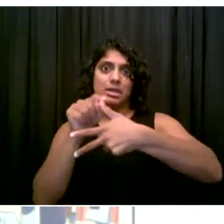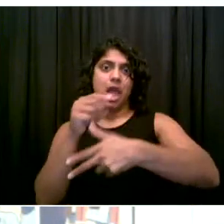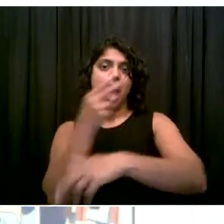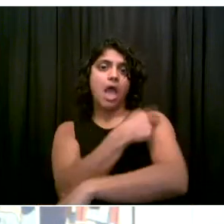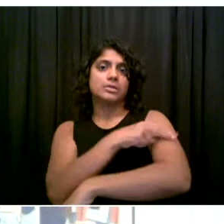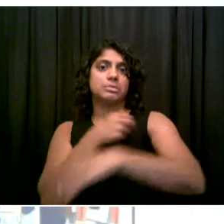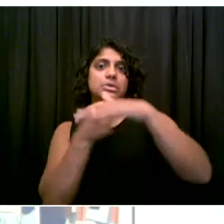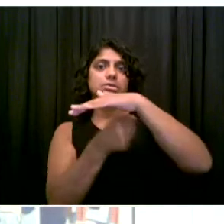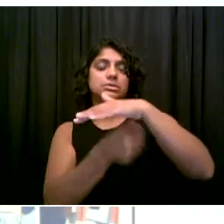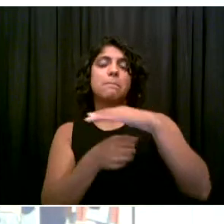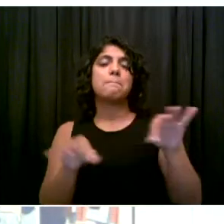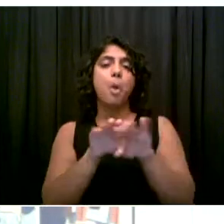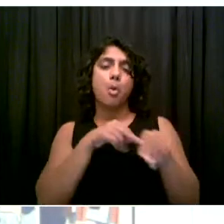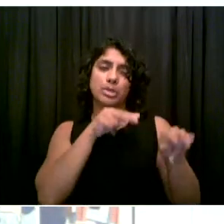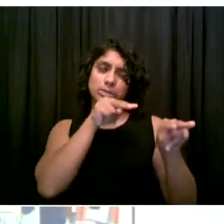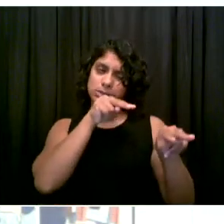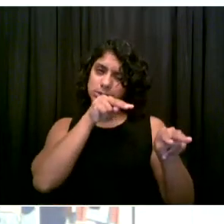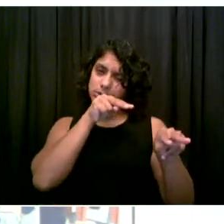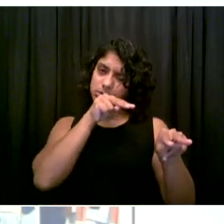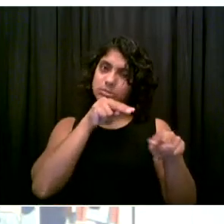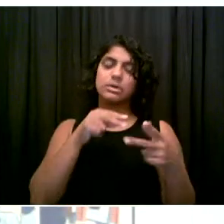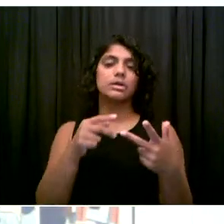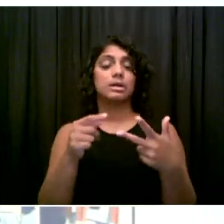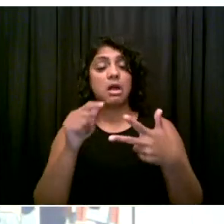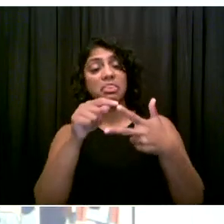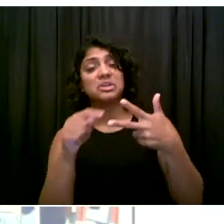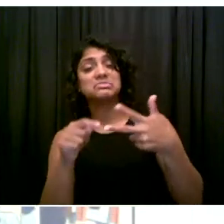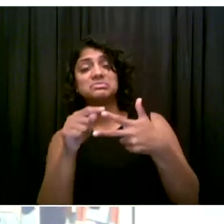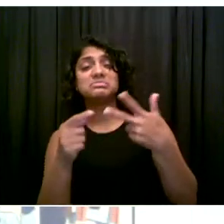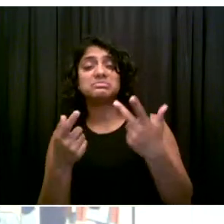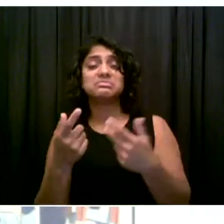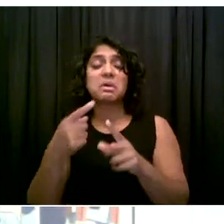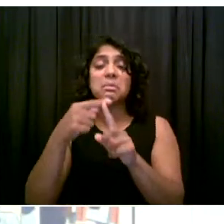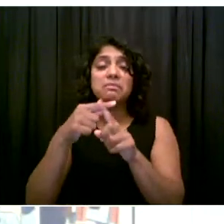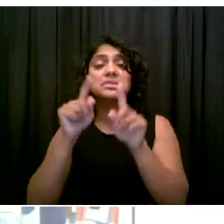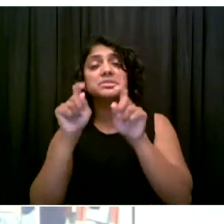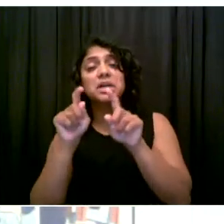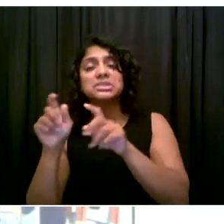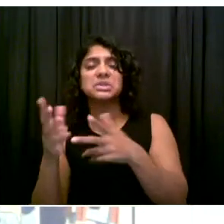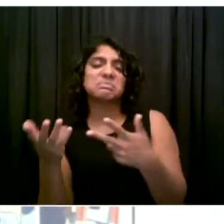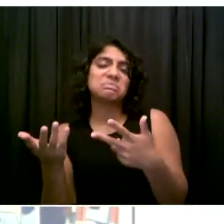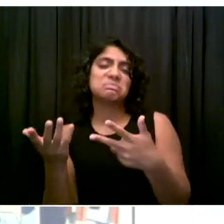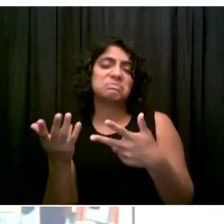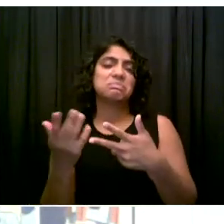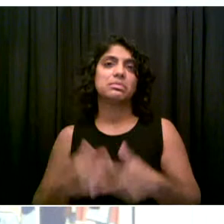WITH RESPECT TO WHAT WE'RE SEEING AND RESPECT TO CASES AND